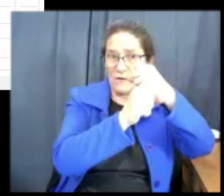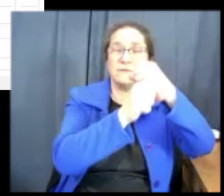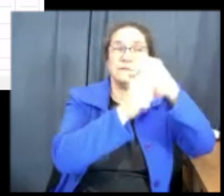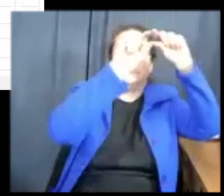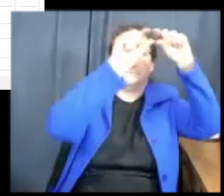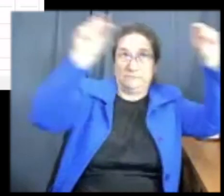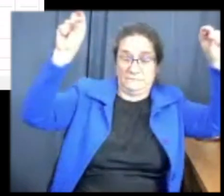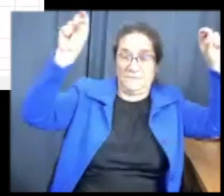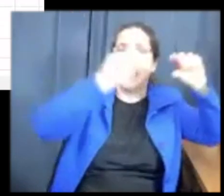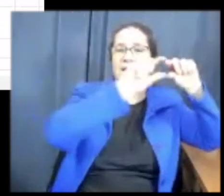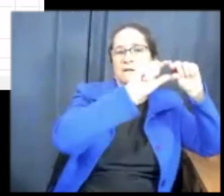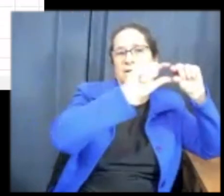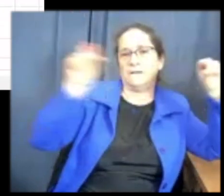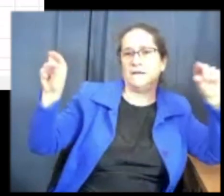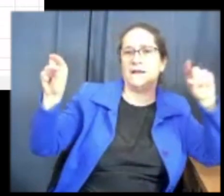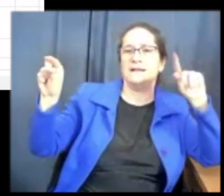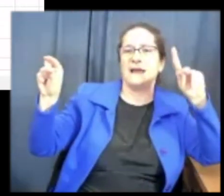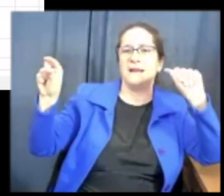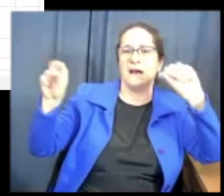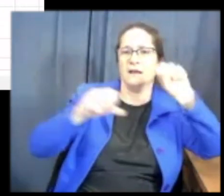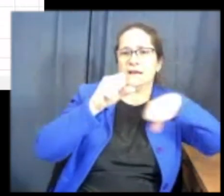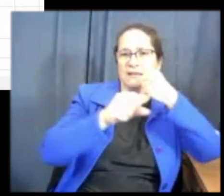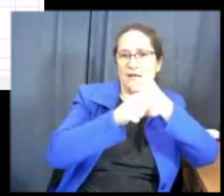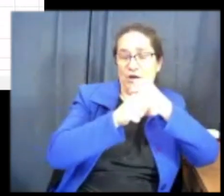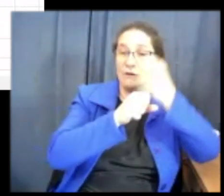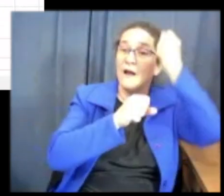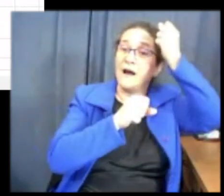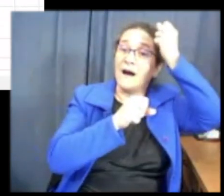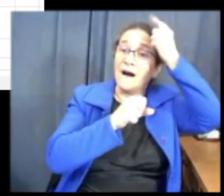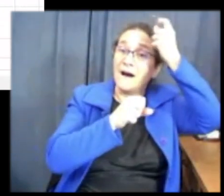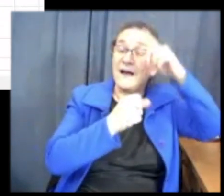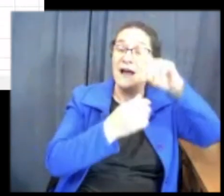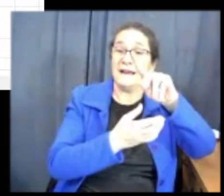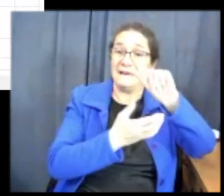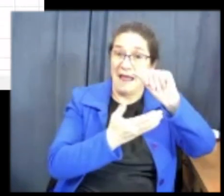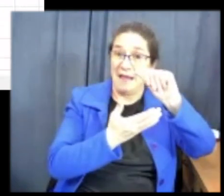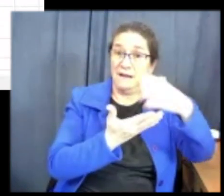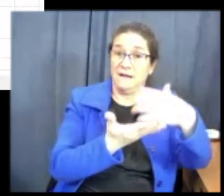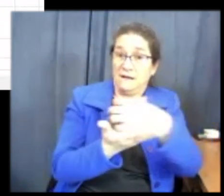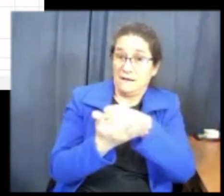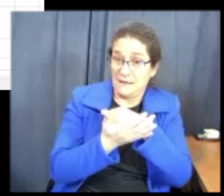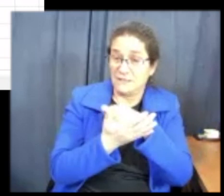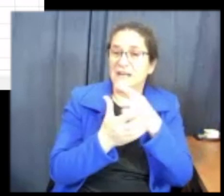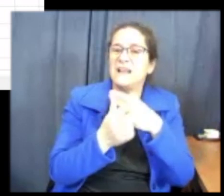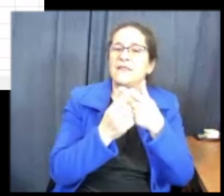because of how the data is calculated. It typically comes out a year, the reporting year